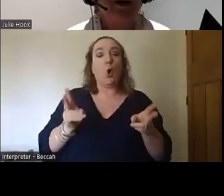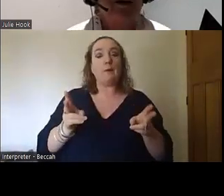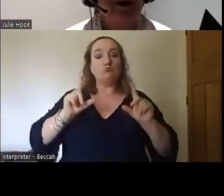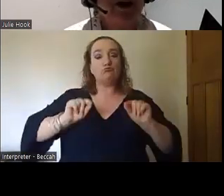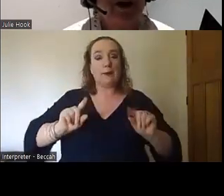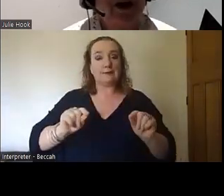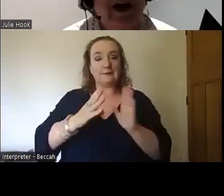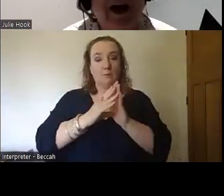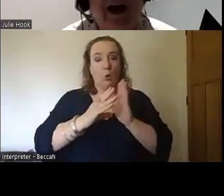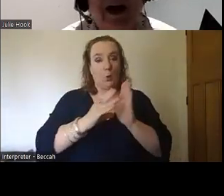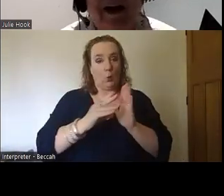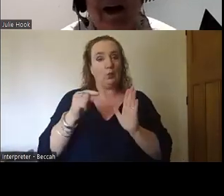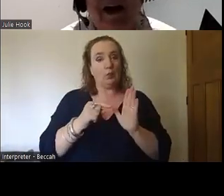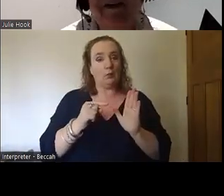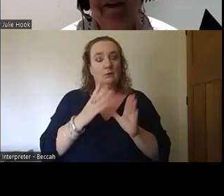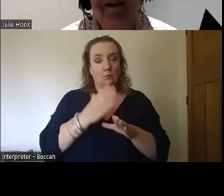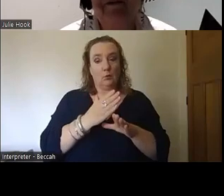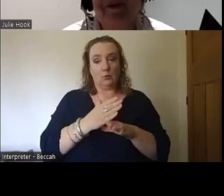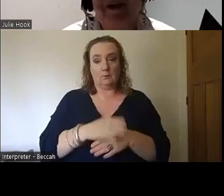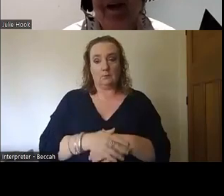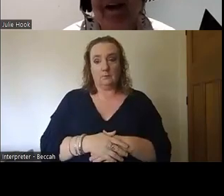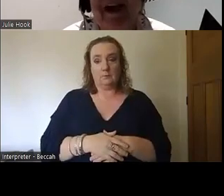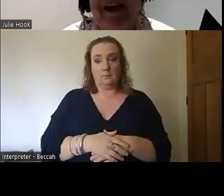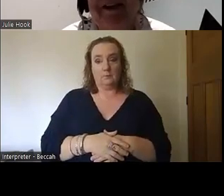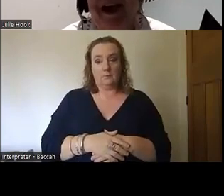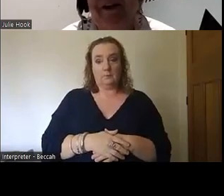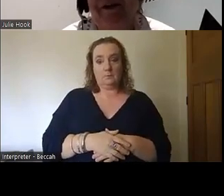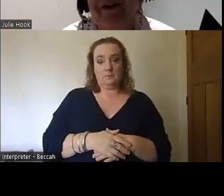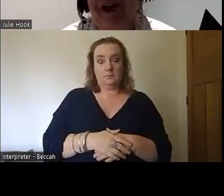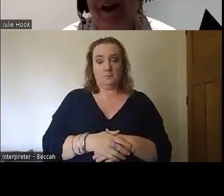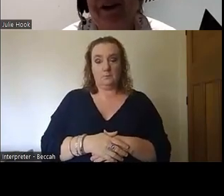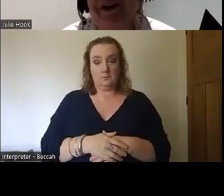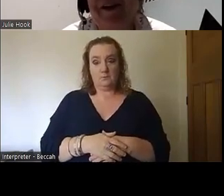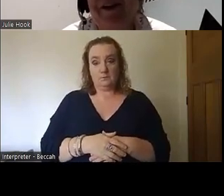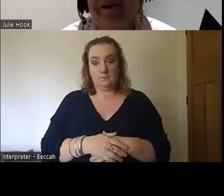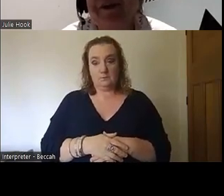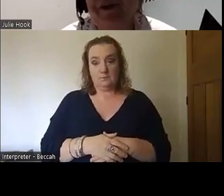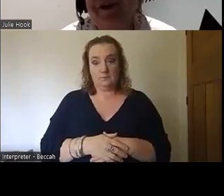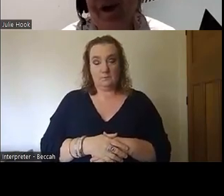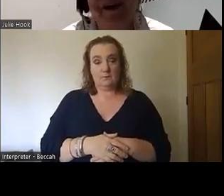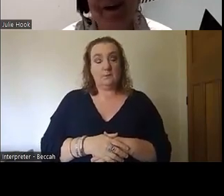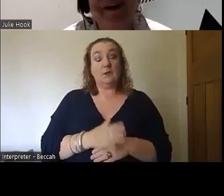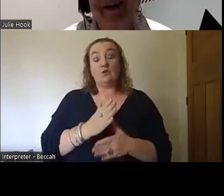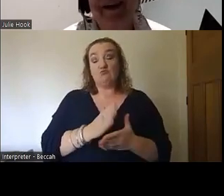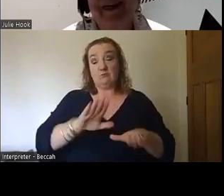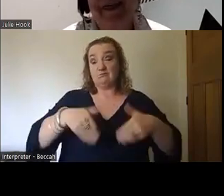And I think for me, that lays down the challenge and the responsibility